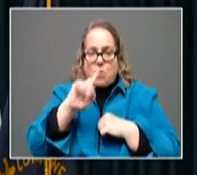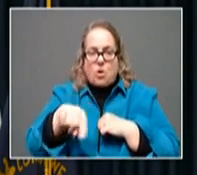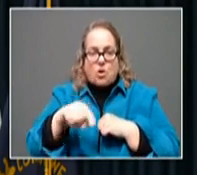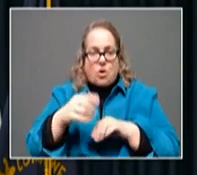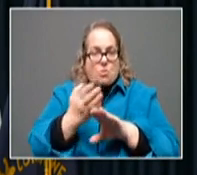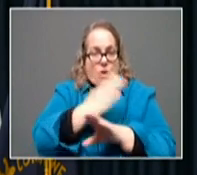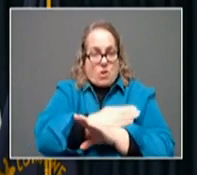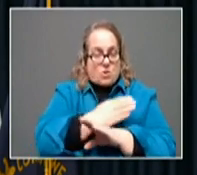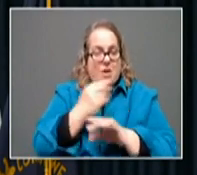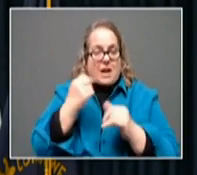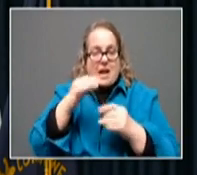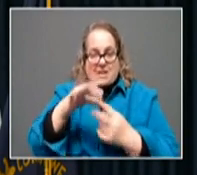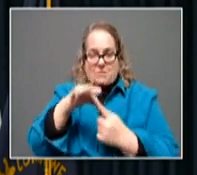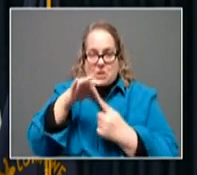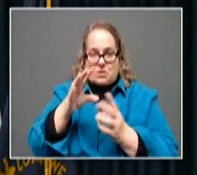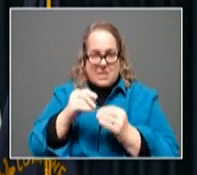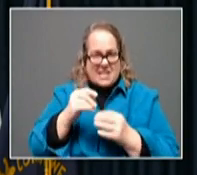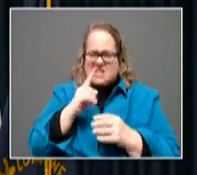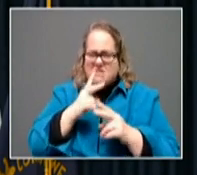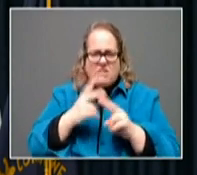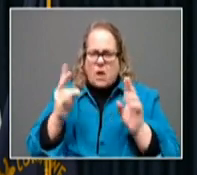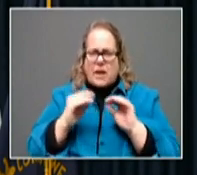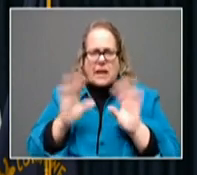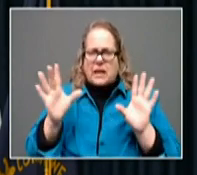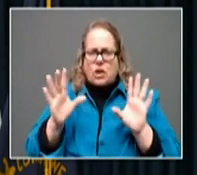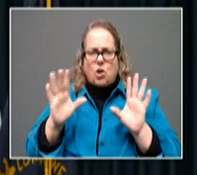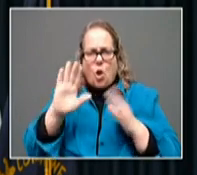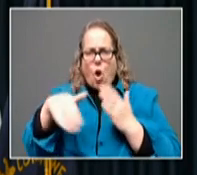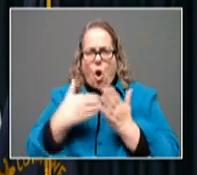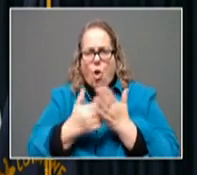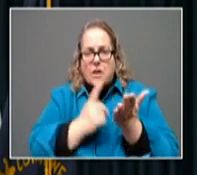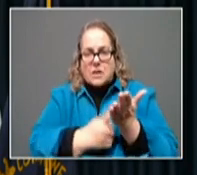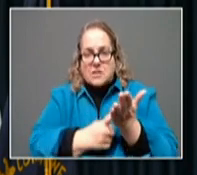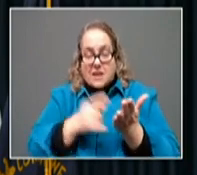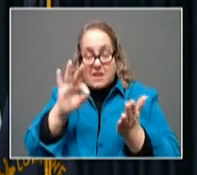in all the discussions that if the state State of emergency and extended